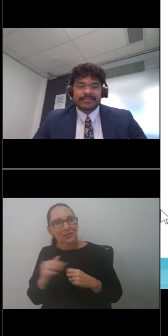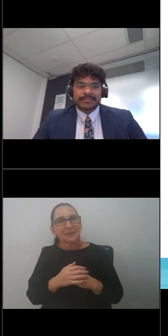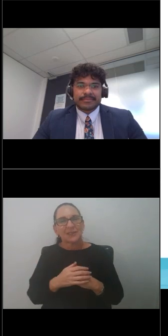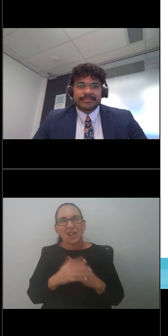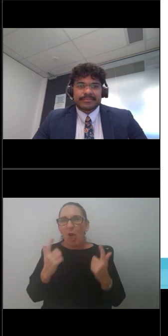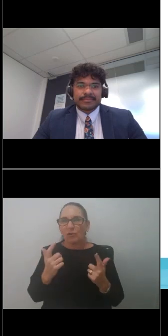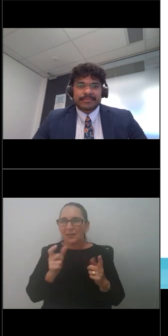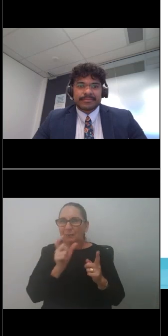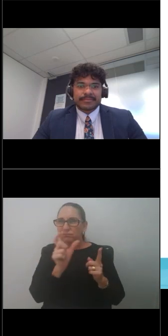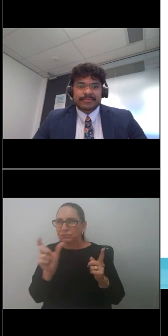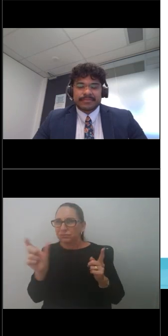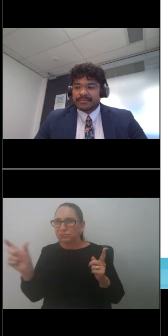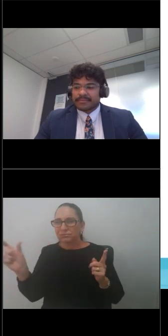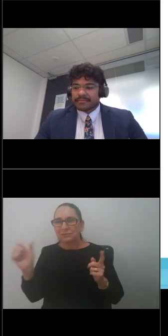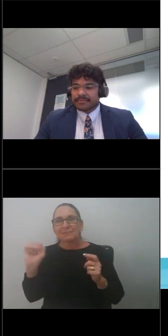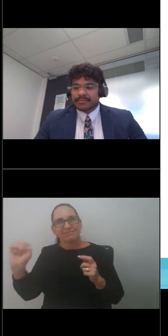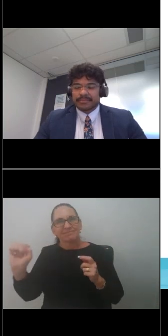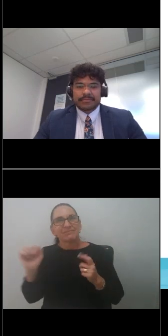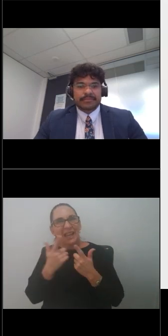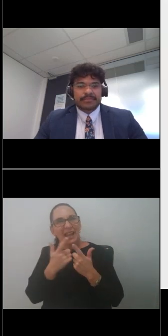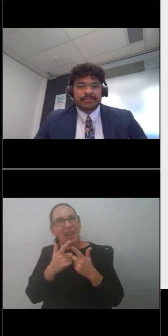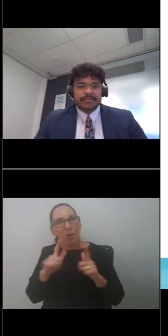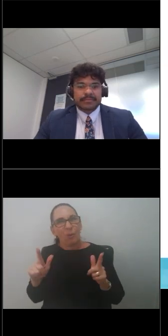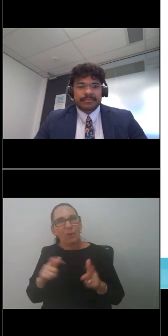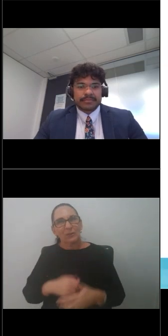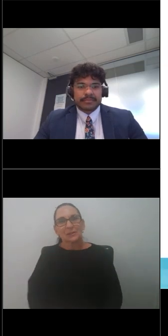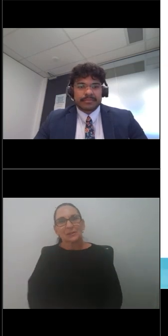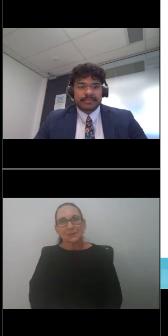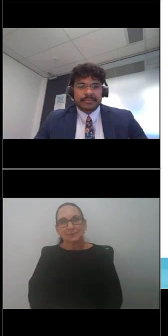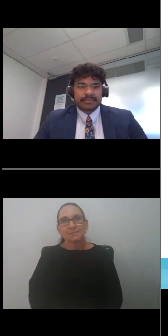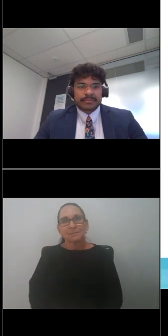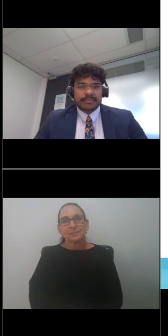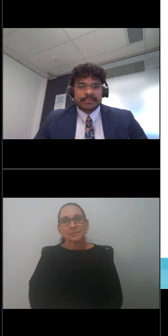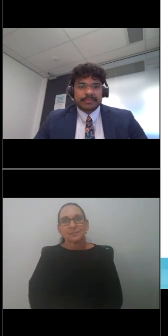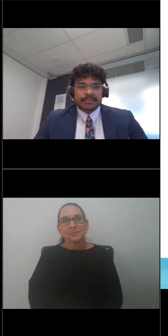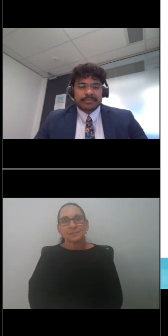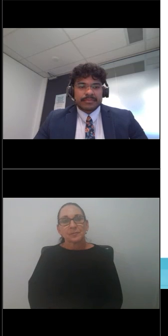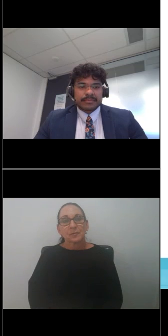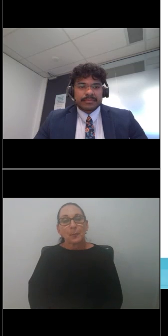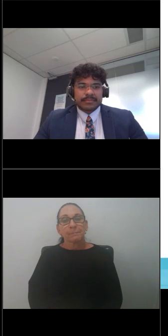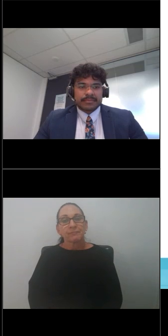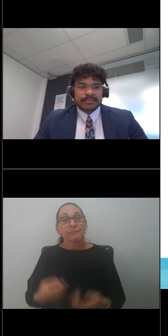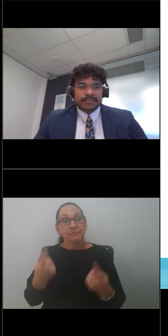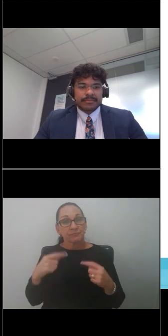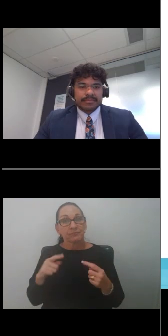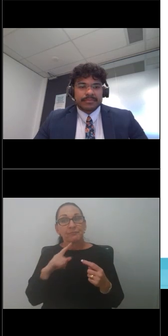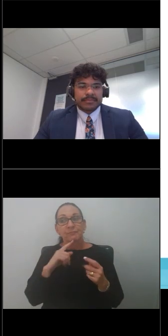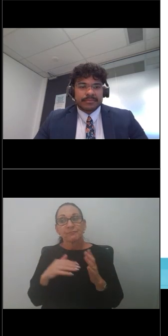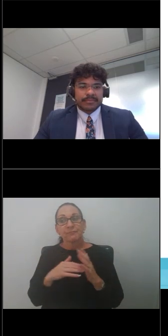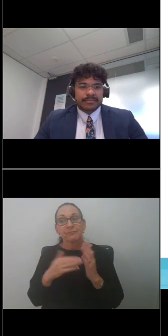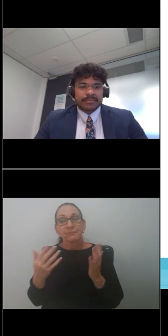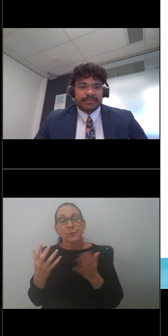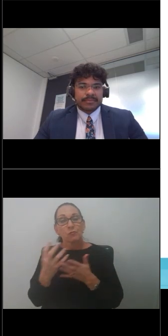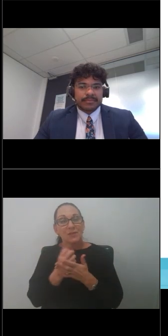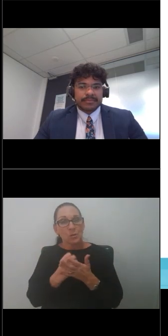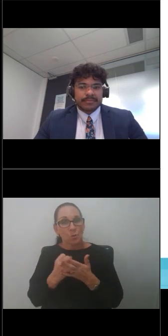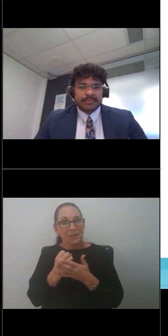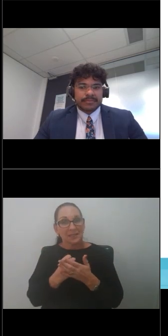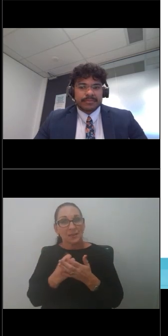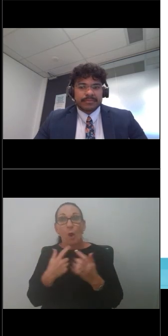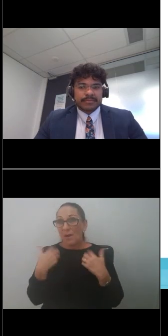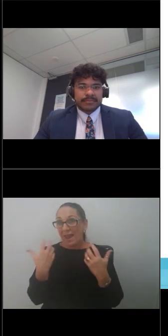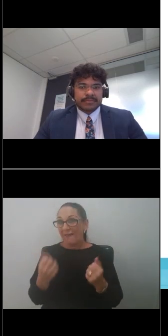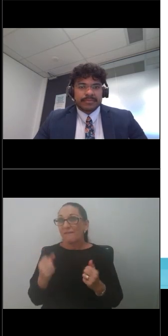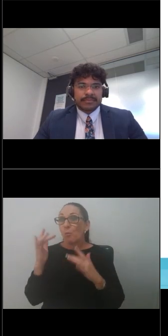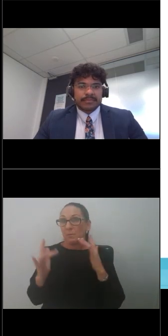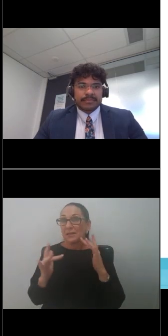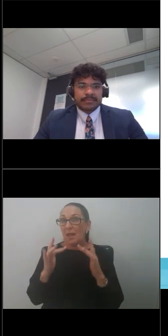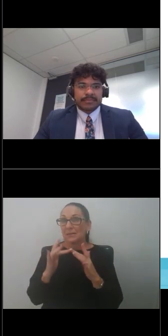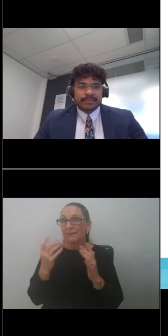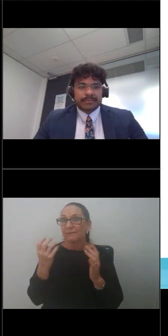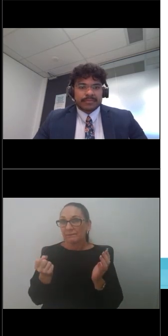know so we to this one resources so we have a website we do so um if you go to the legal a